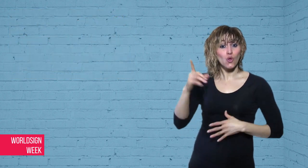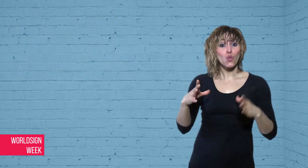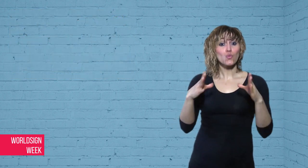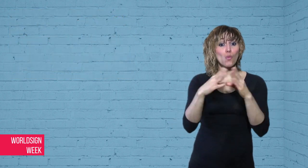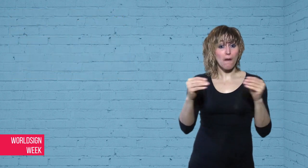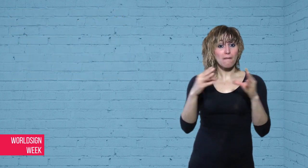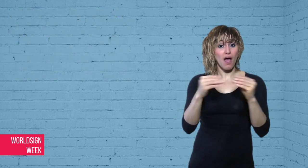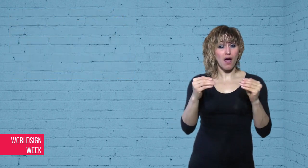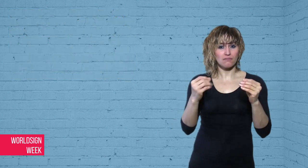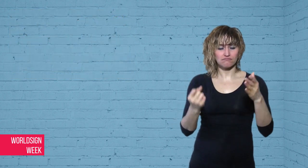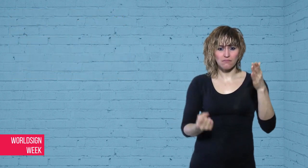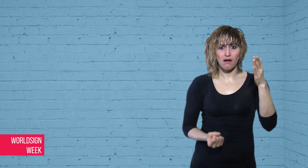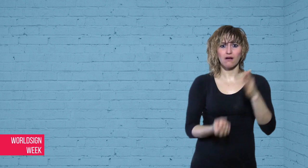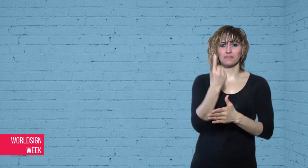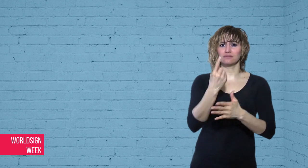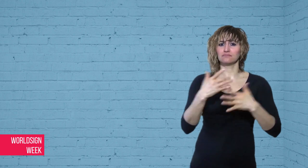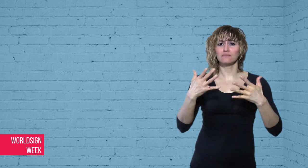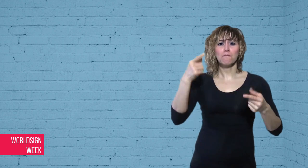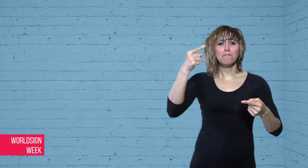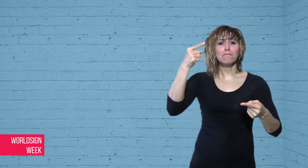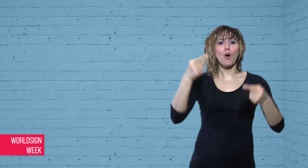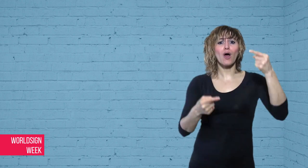Developing news in Romania: